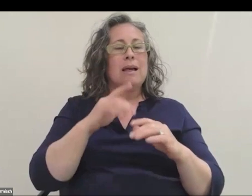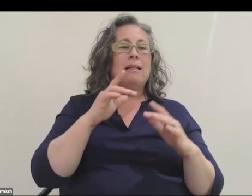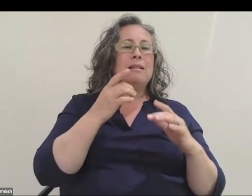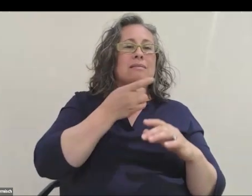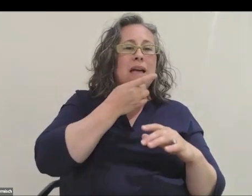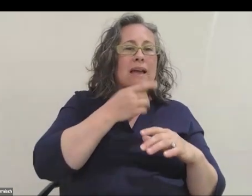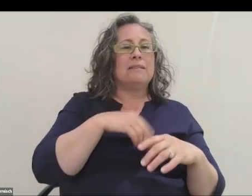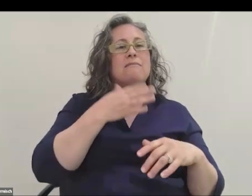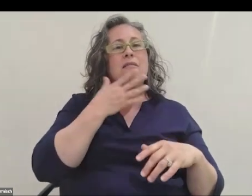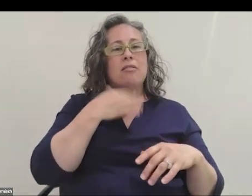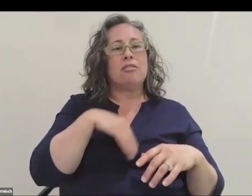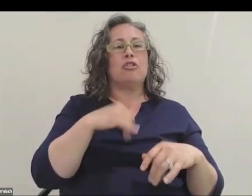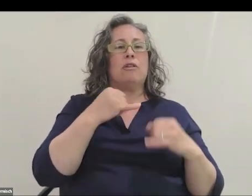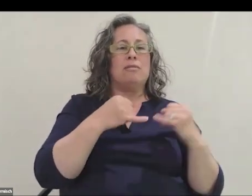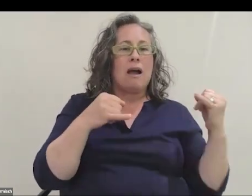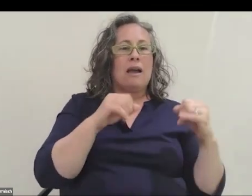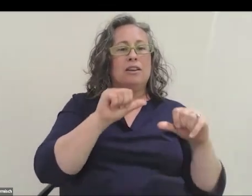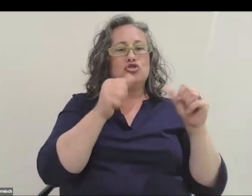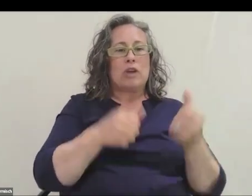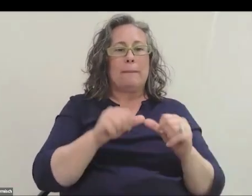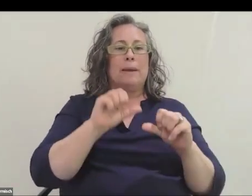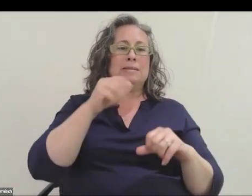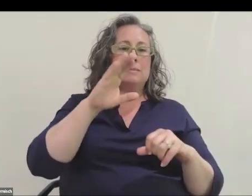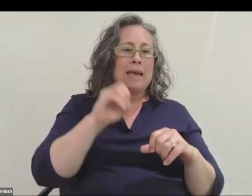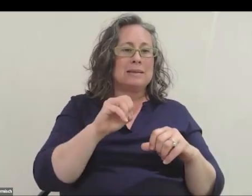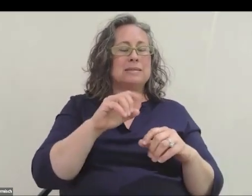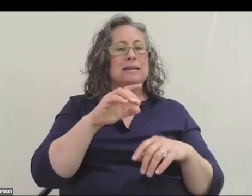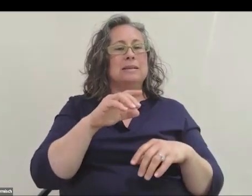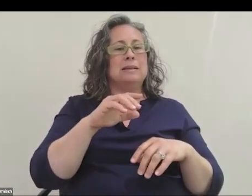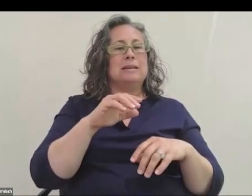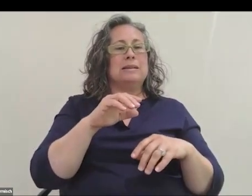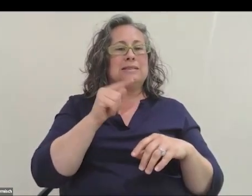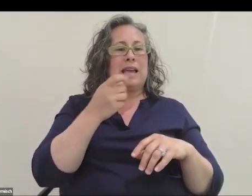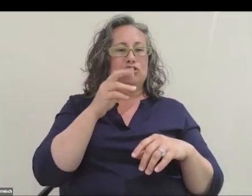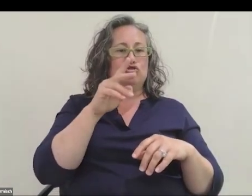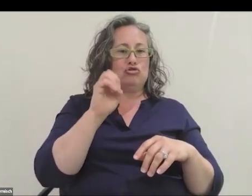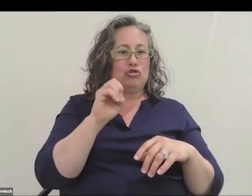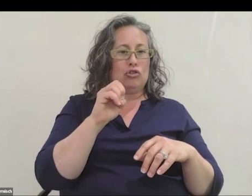about light, color, line, shapes, texture, motion, time, and principle,